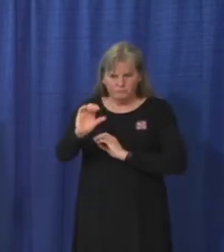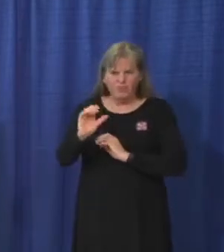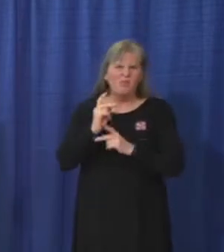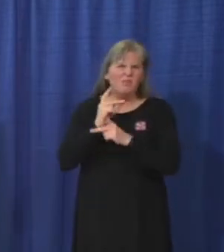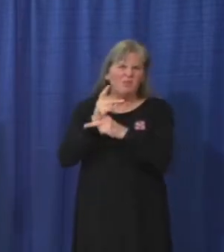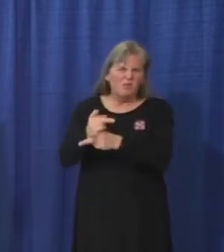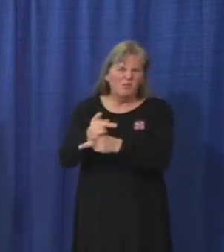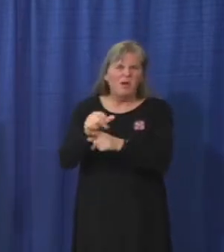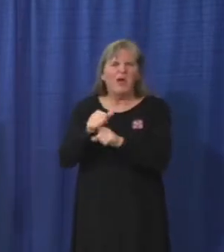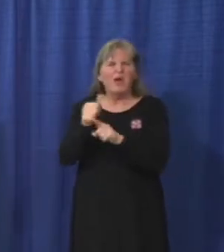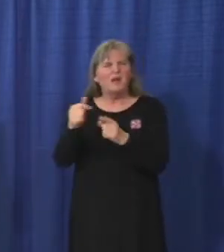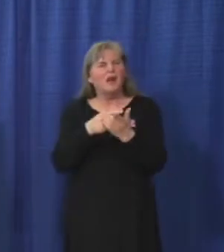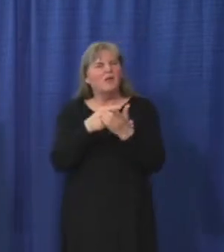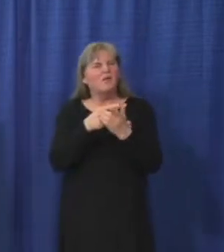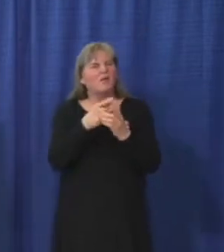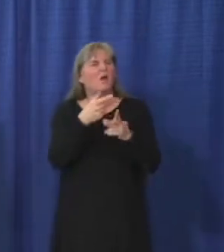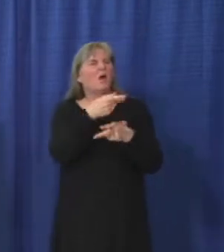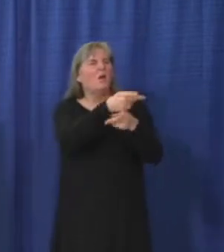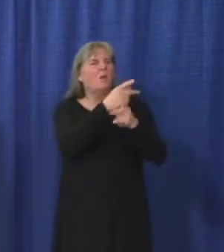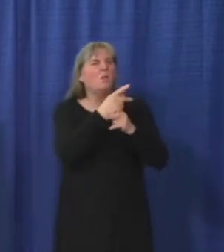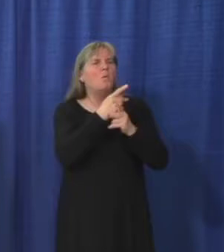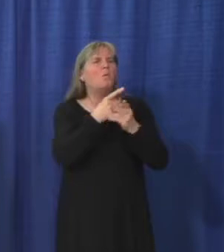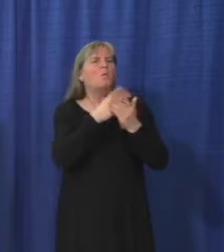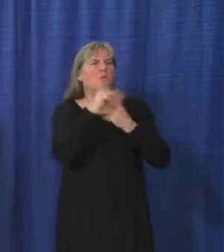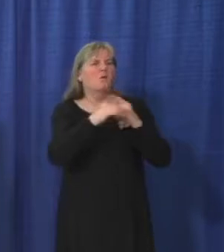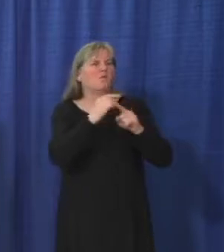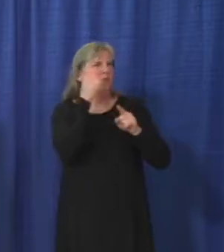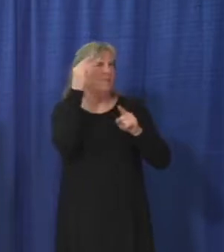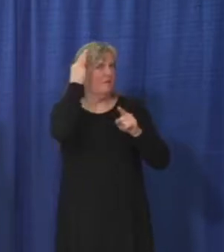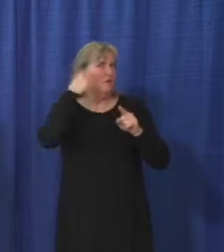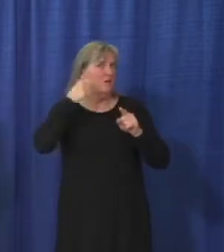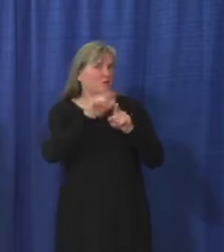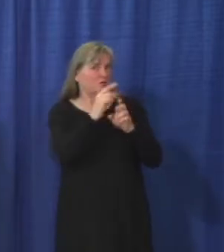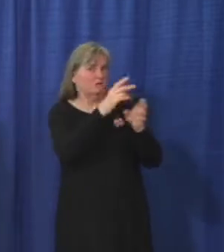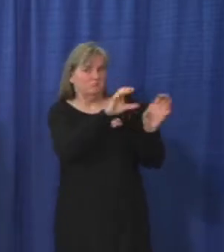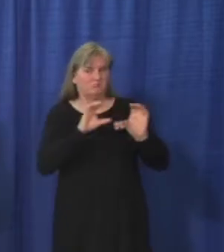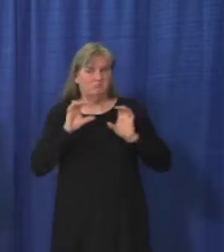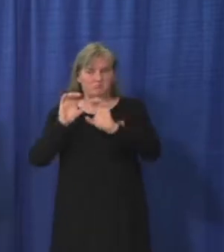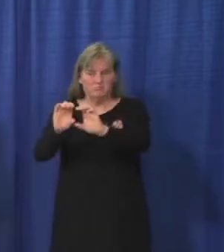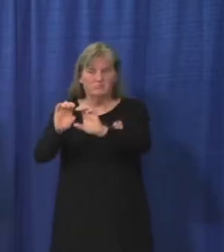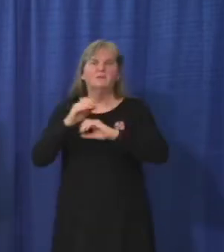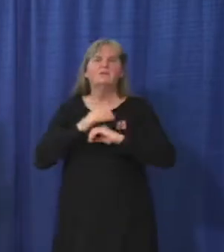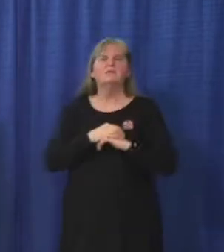government of Canada. These loans are interest-free through to December 31st,